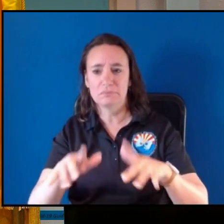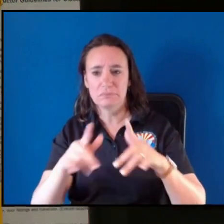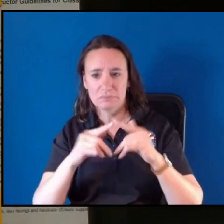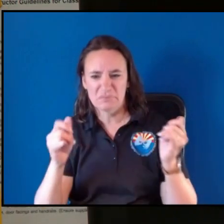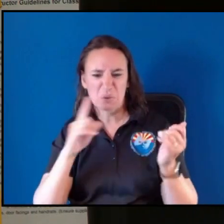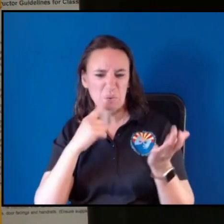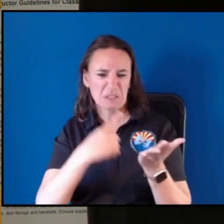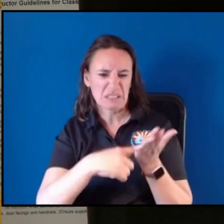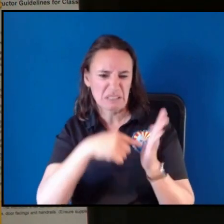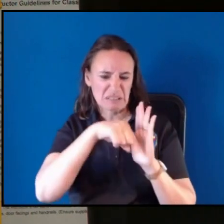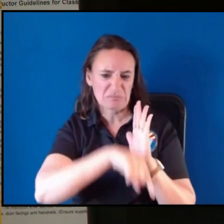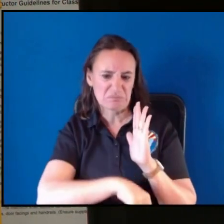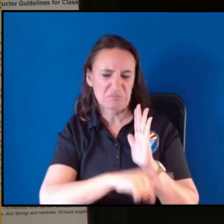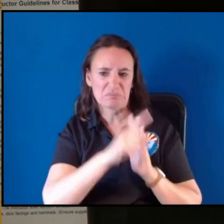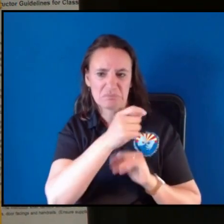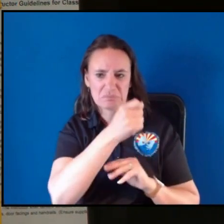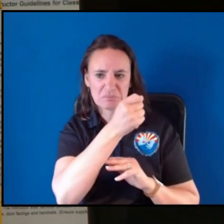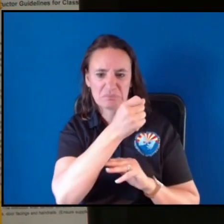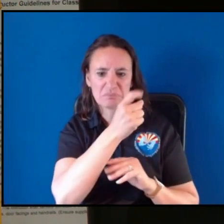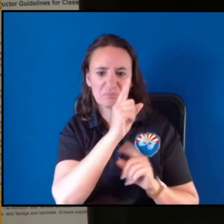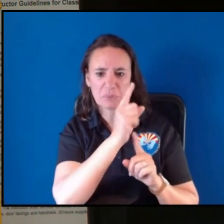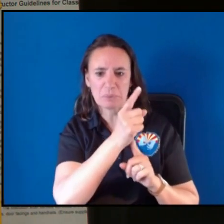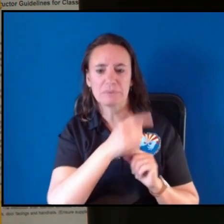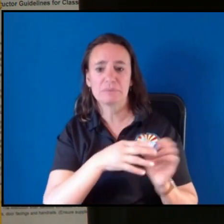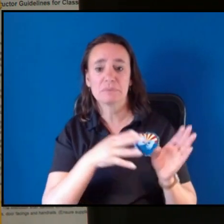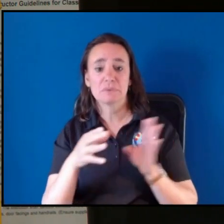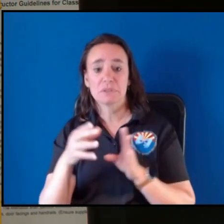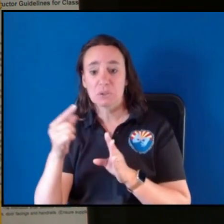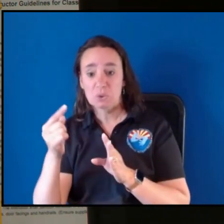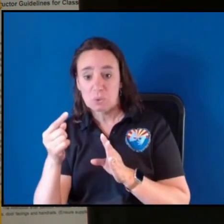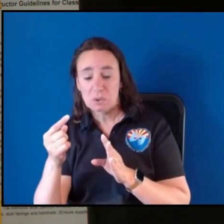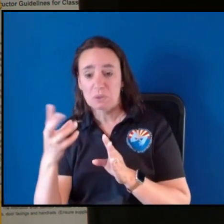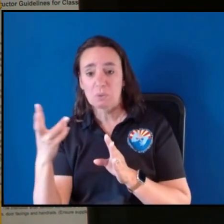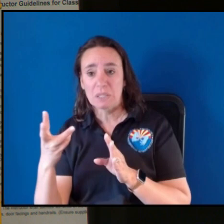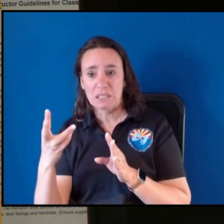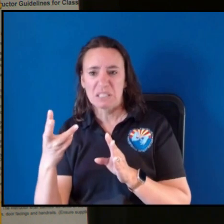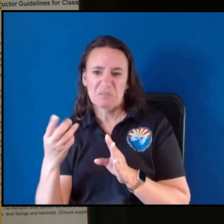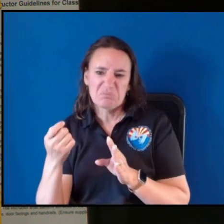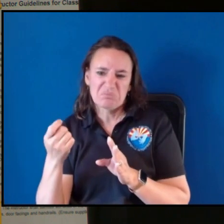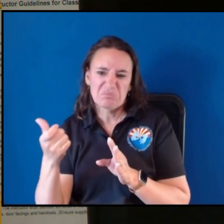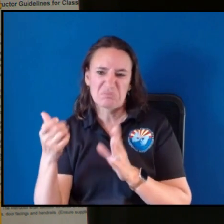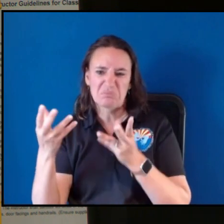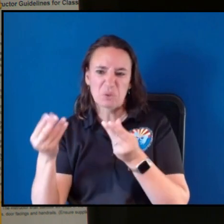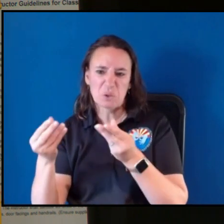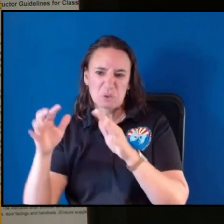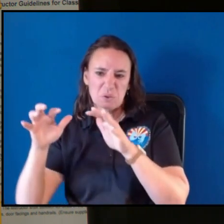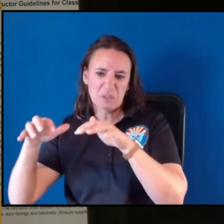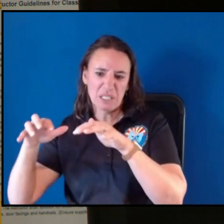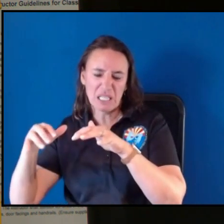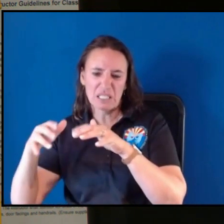over here on the left. Tuesday, pretty slim chances mostly north and east and moving away. Wednesday looks like the sweet spot.